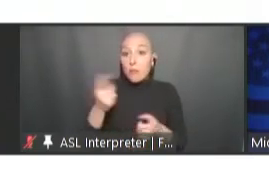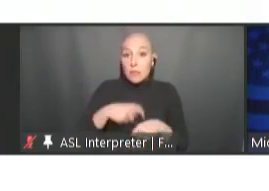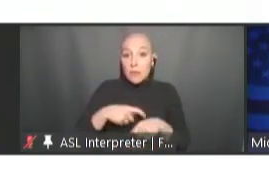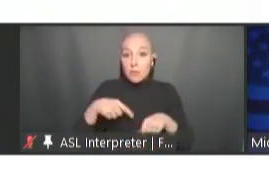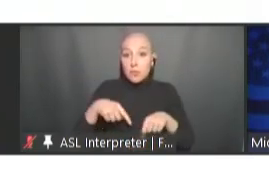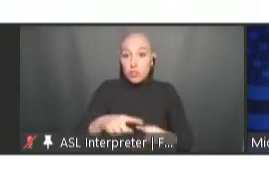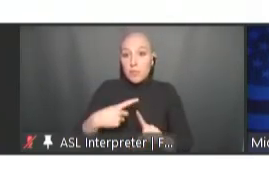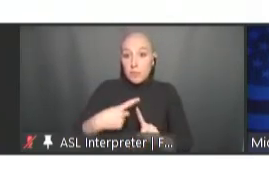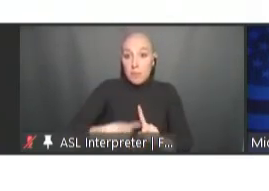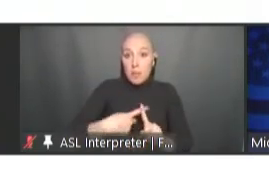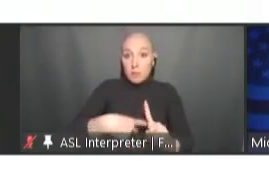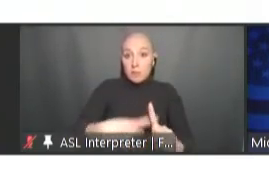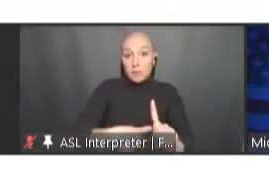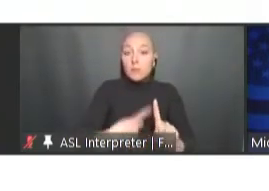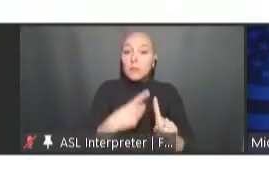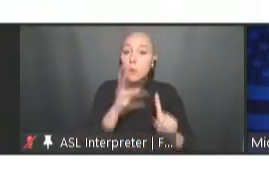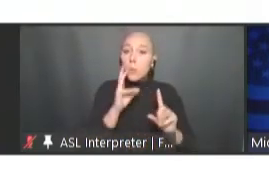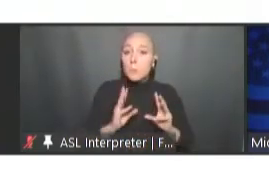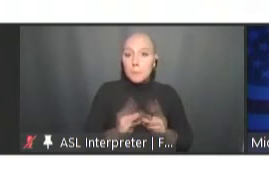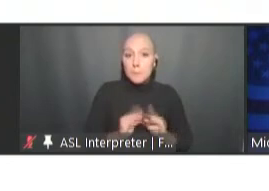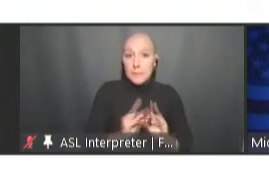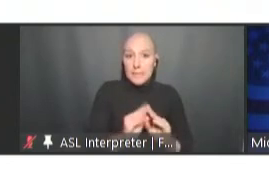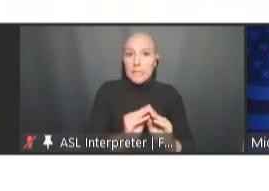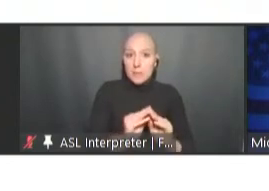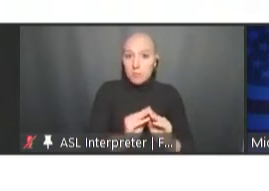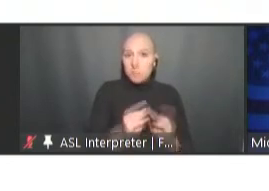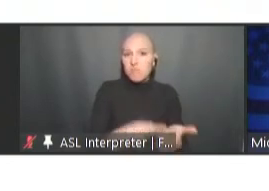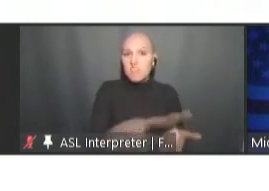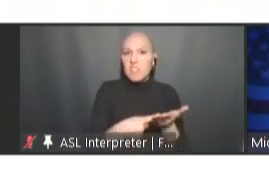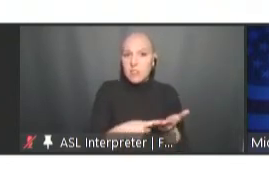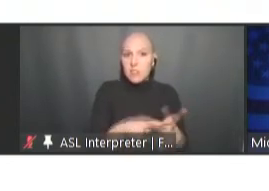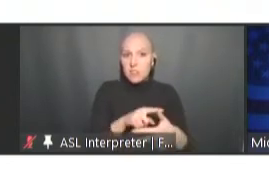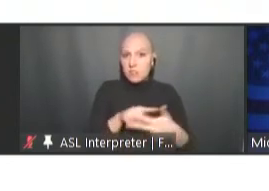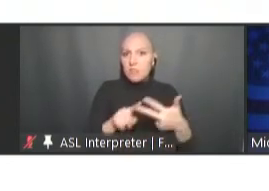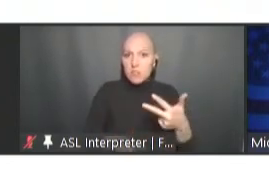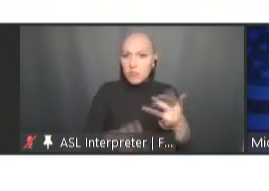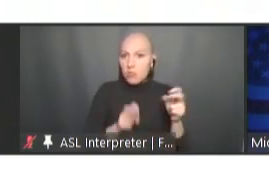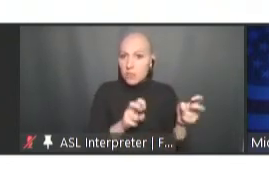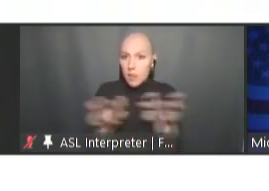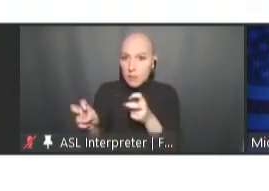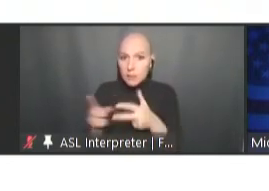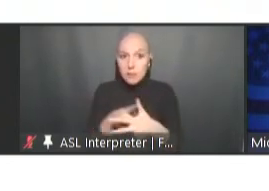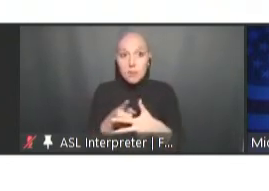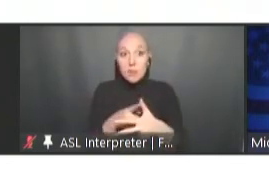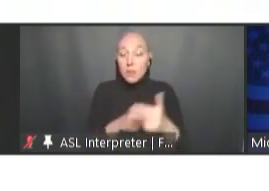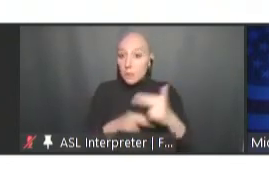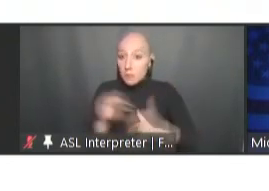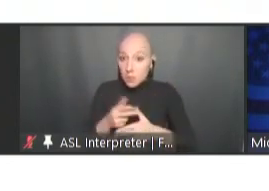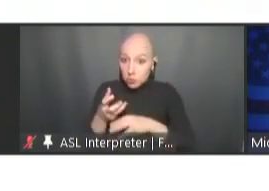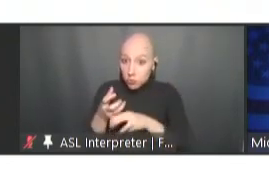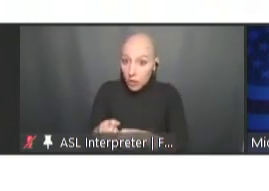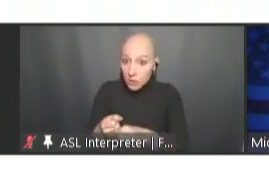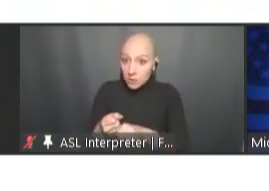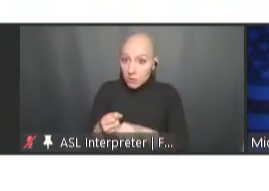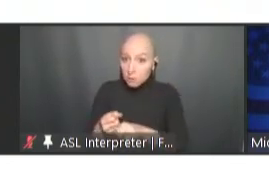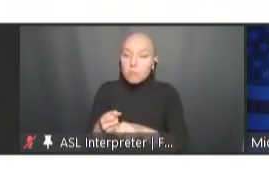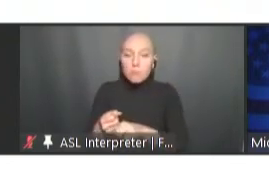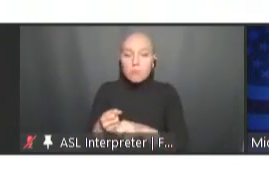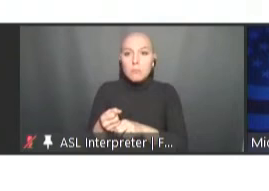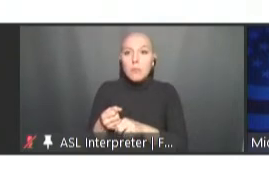dimensions that you see on this slide building trust, which seems to be a continuous problem